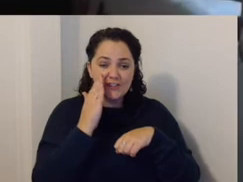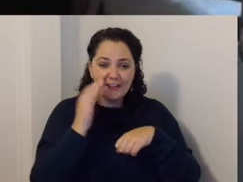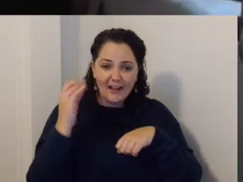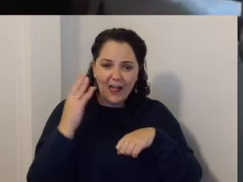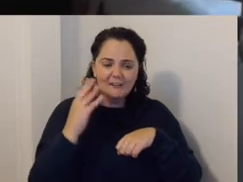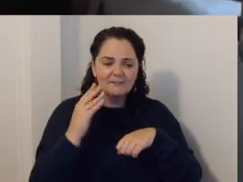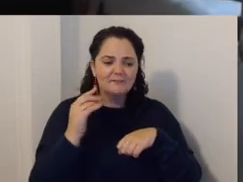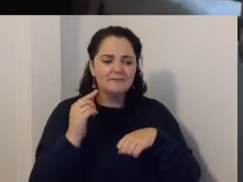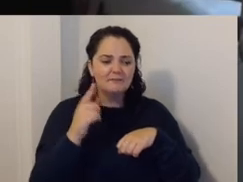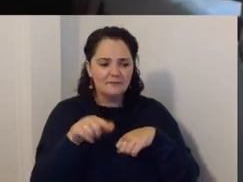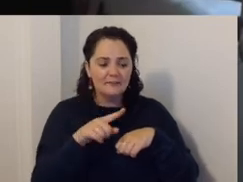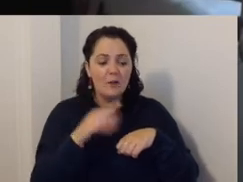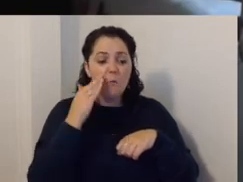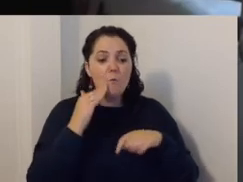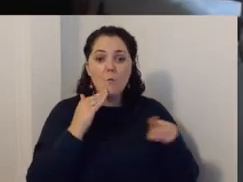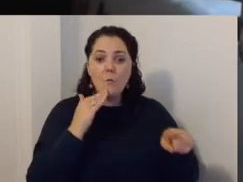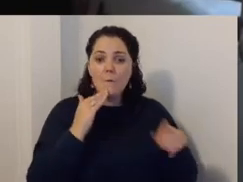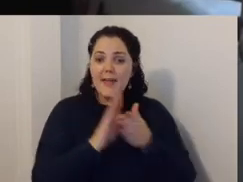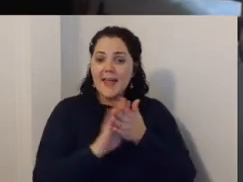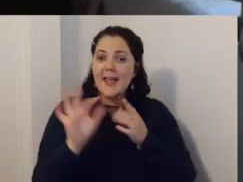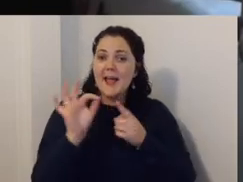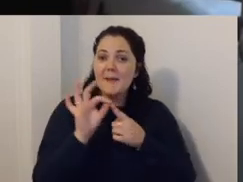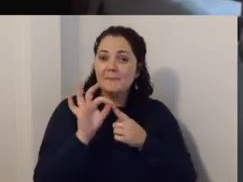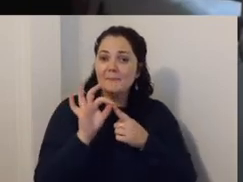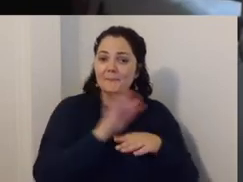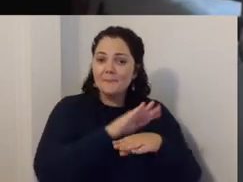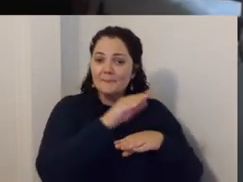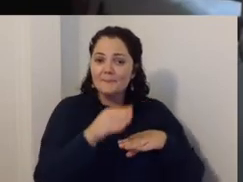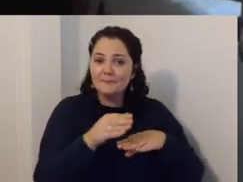about that strong highlight on her hip, that beautiful highlight on her hip, highlight on